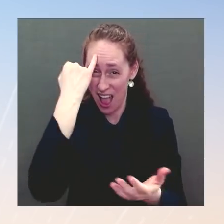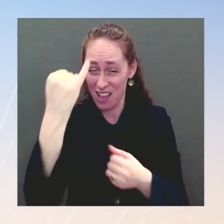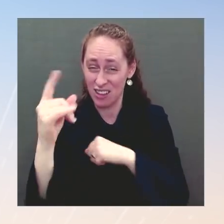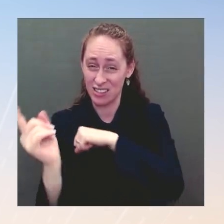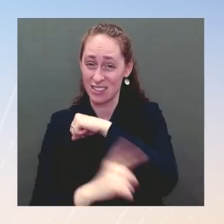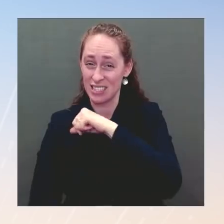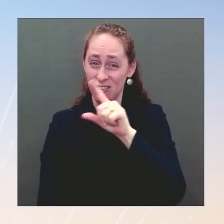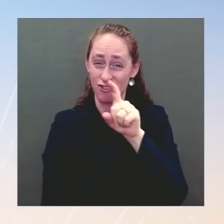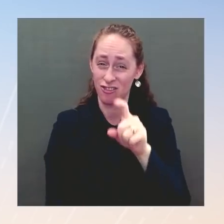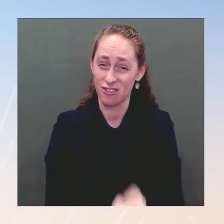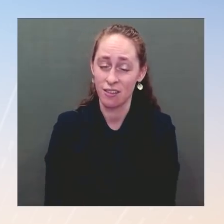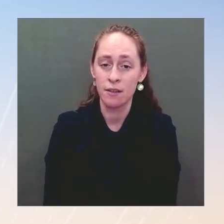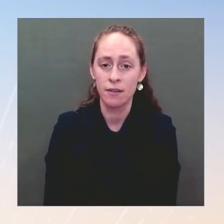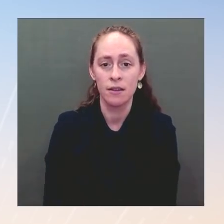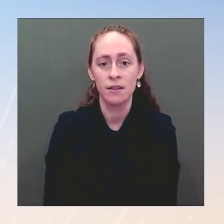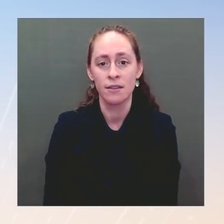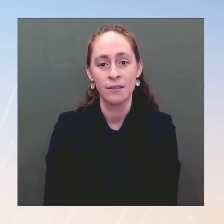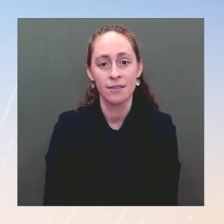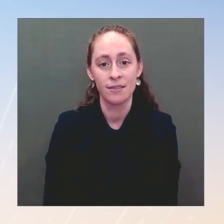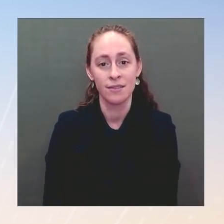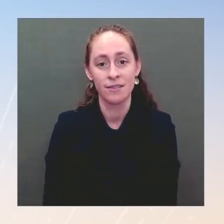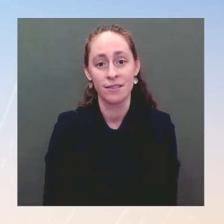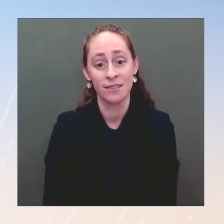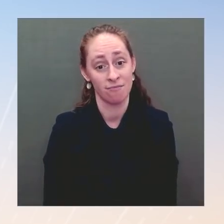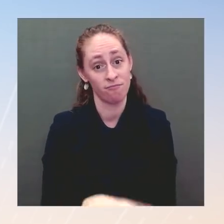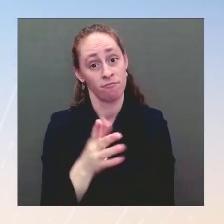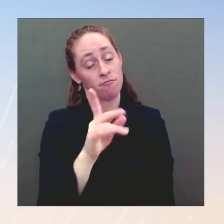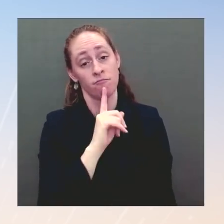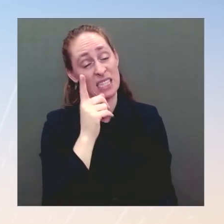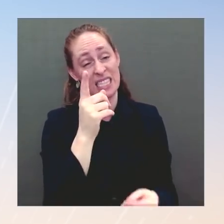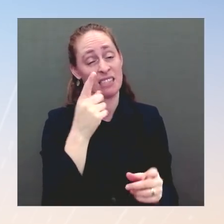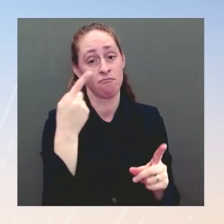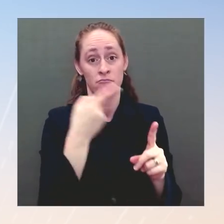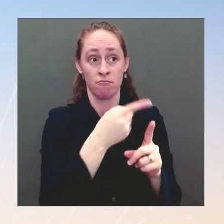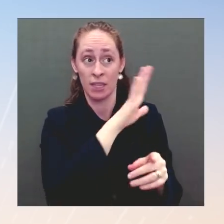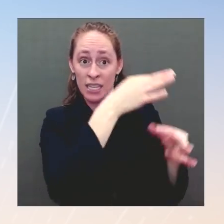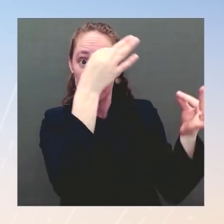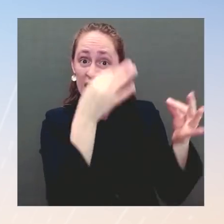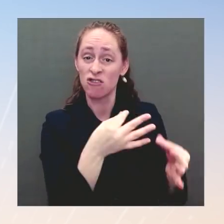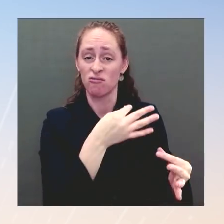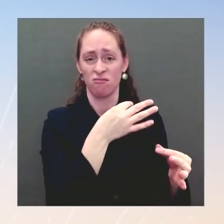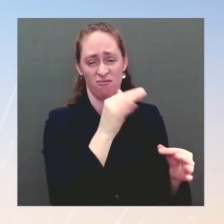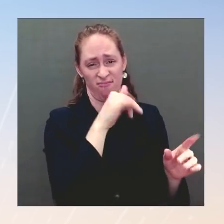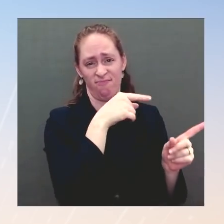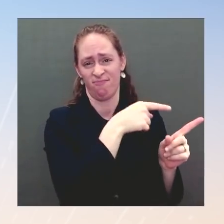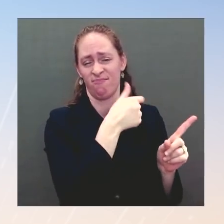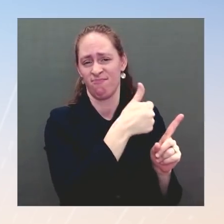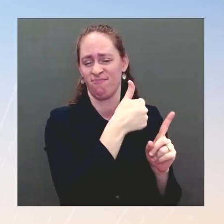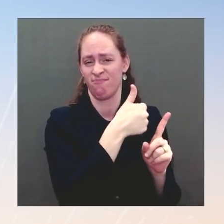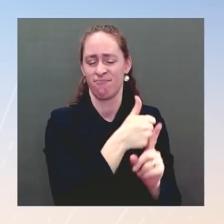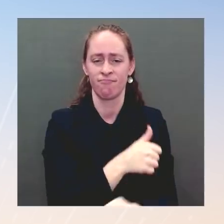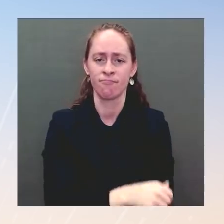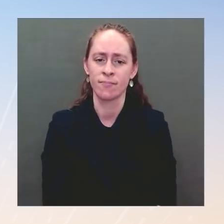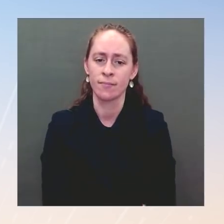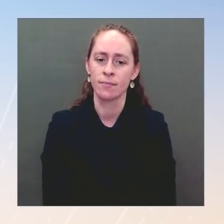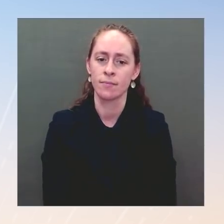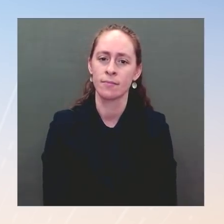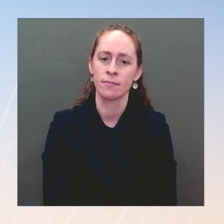I mean, there are statements he has conveyed, in terms of what he wants to achieve here, right? The division of NATO; the opposite is happening.